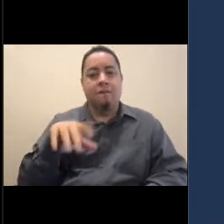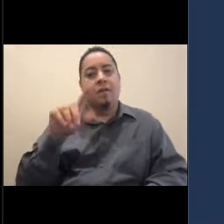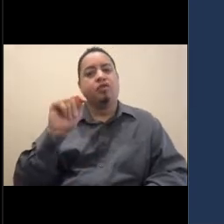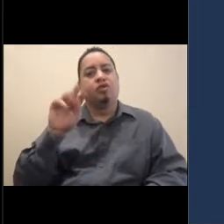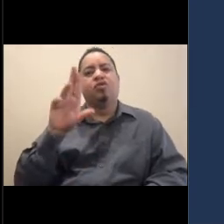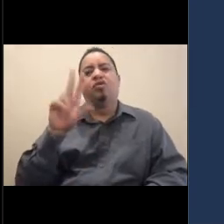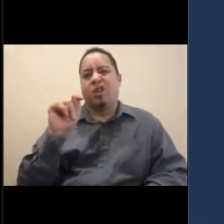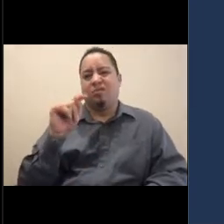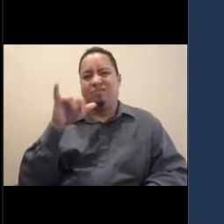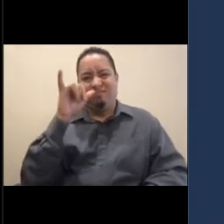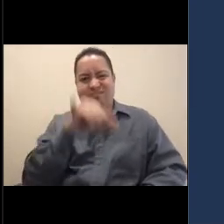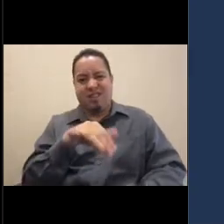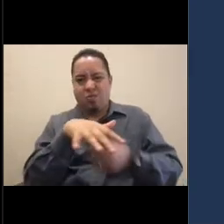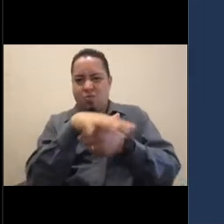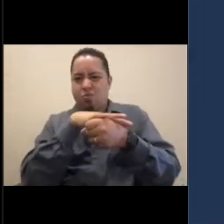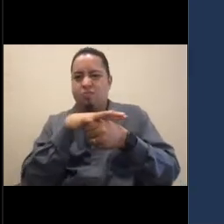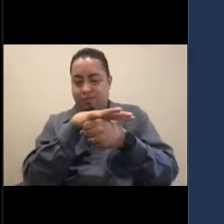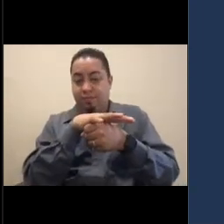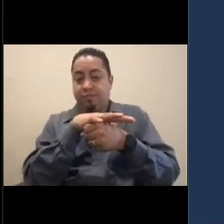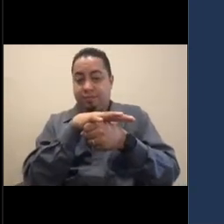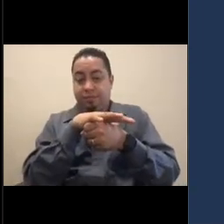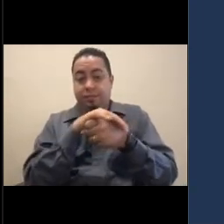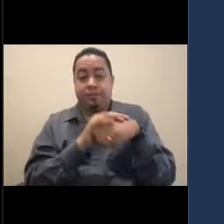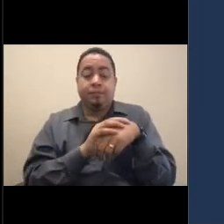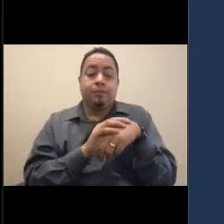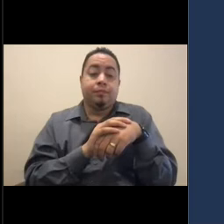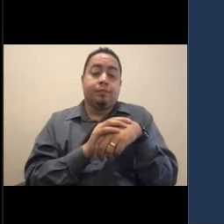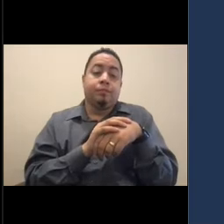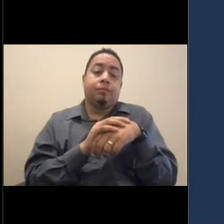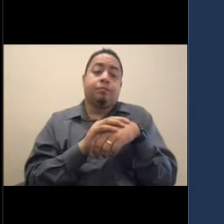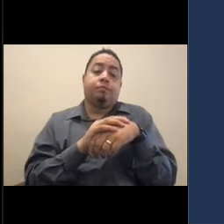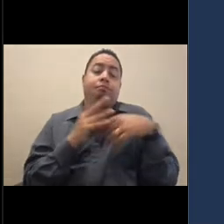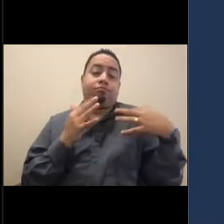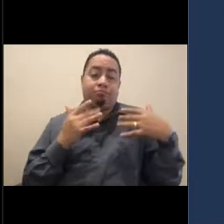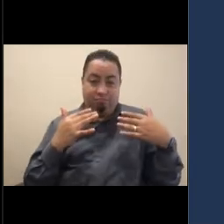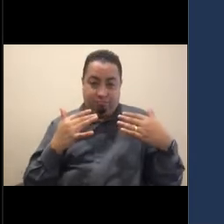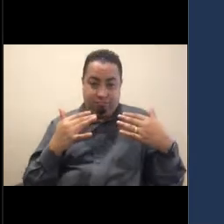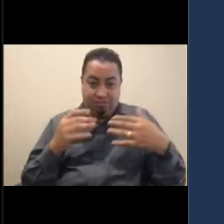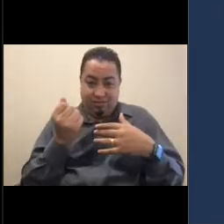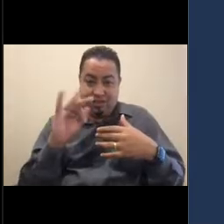So we progressed through the 1900s and soon we got to the 1970s,